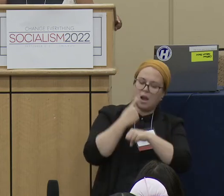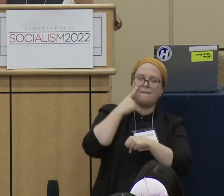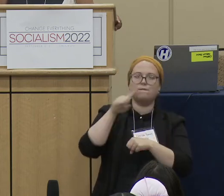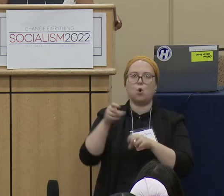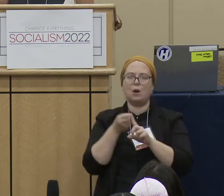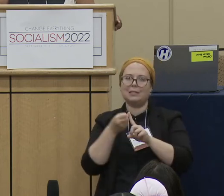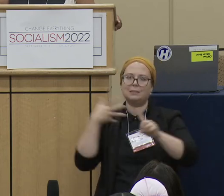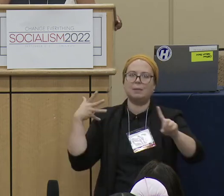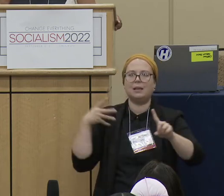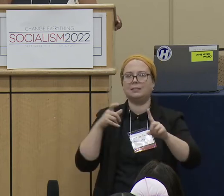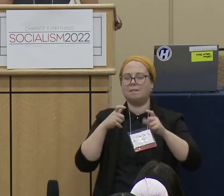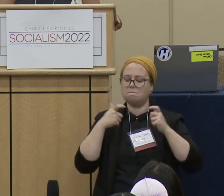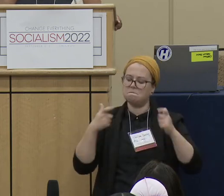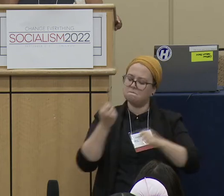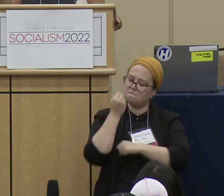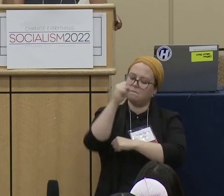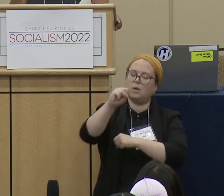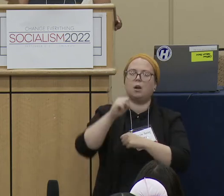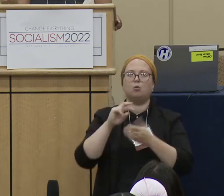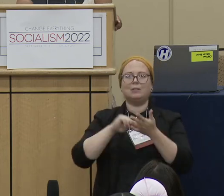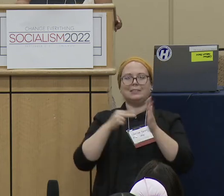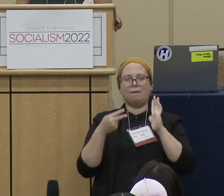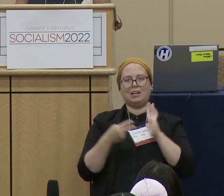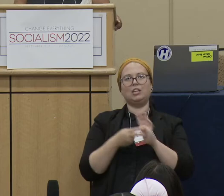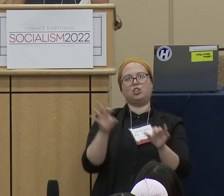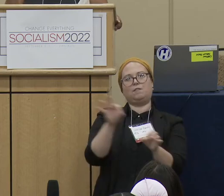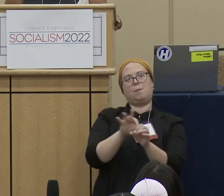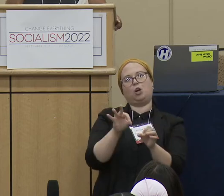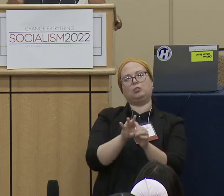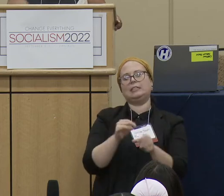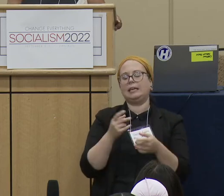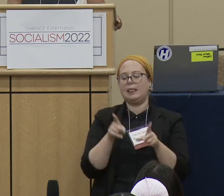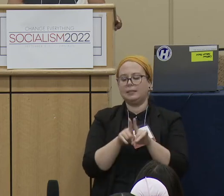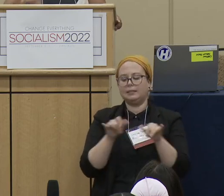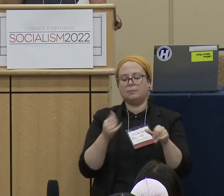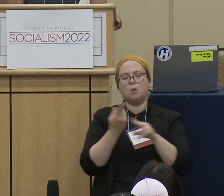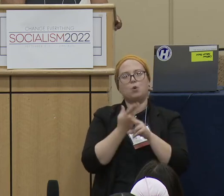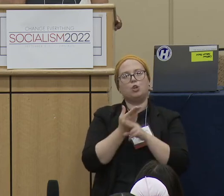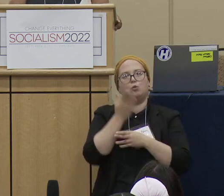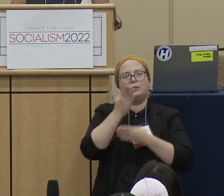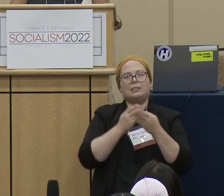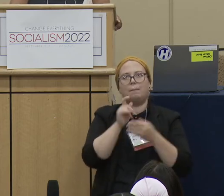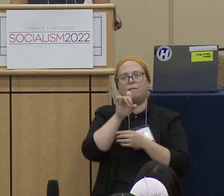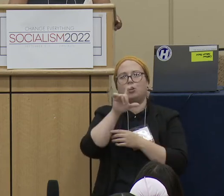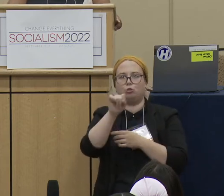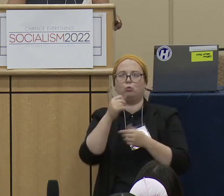we have to fight for an expansive radical definition of democracy . At the same time, we use some of the tools that